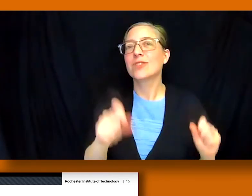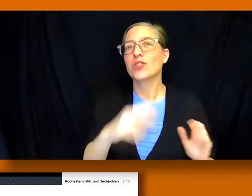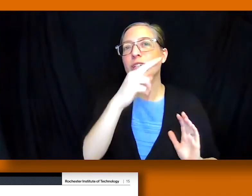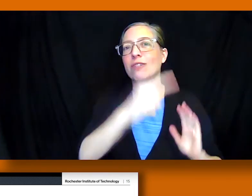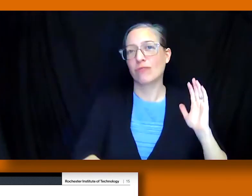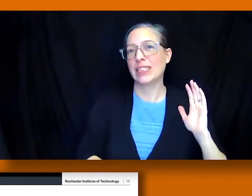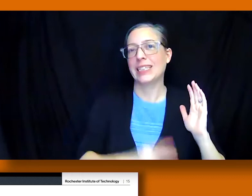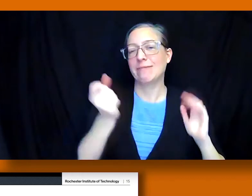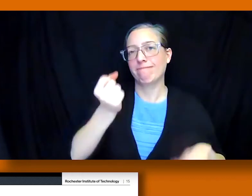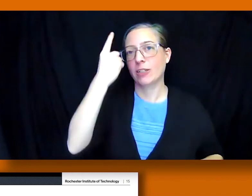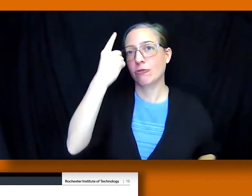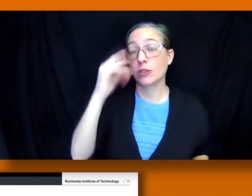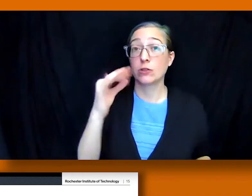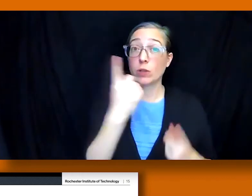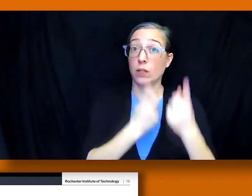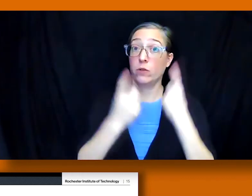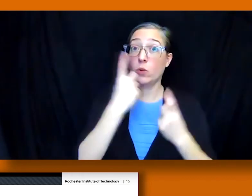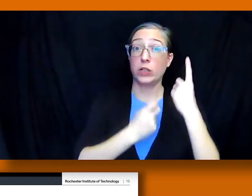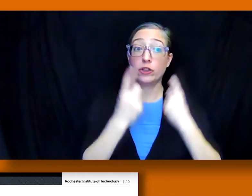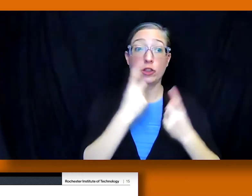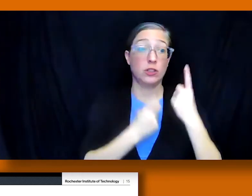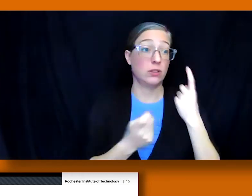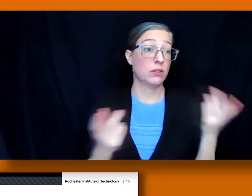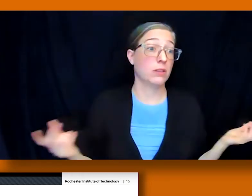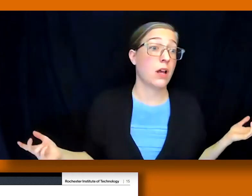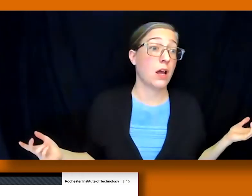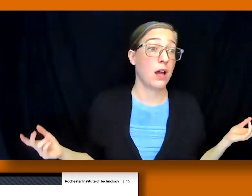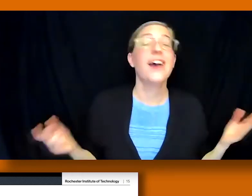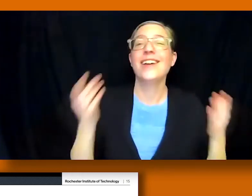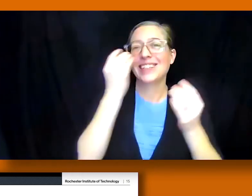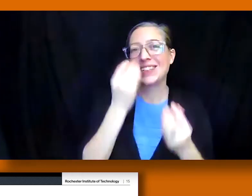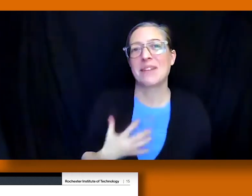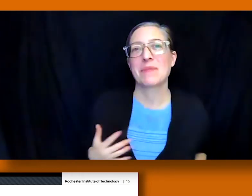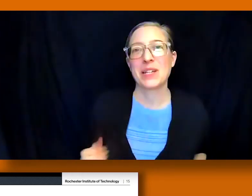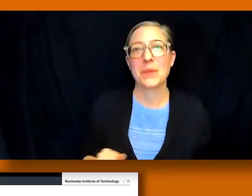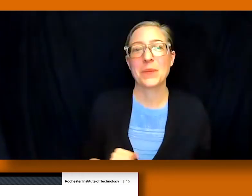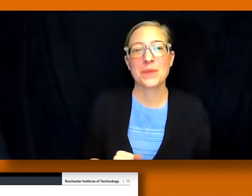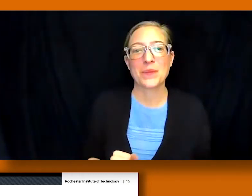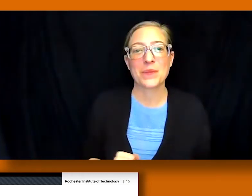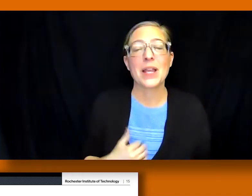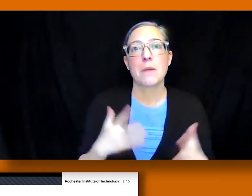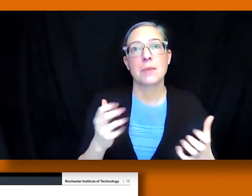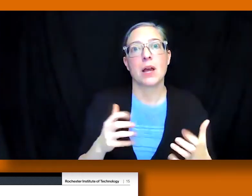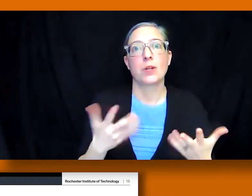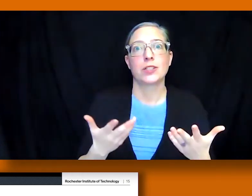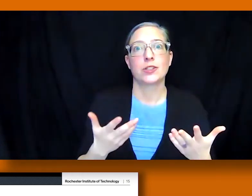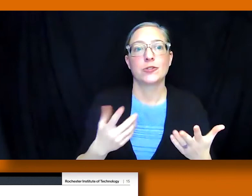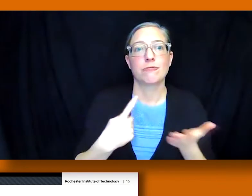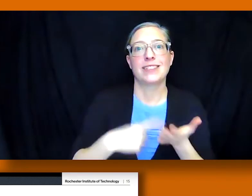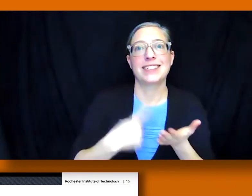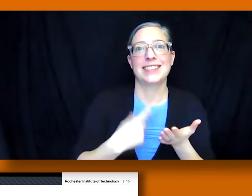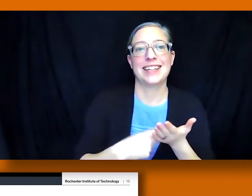So, if you have any questions, um, let me know. But just so that I can make sure to cover everything else and have time for questions,